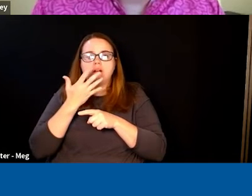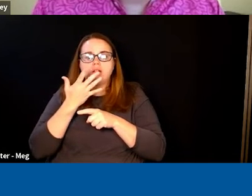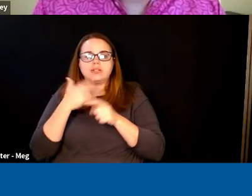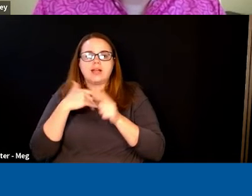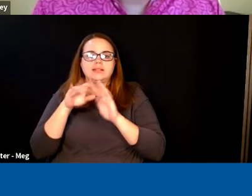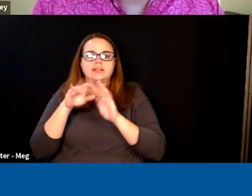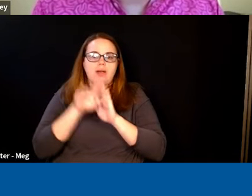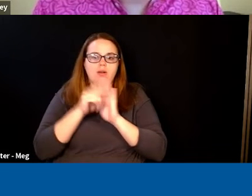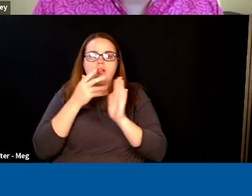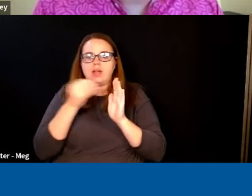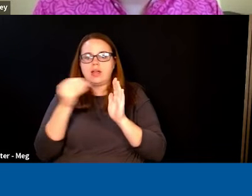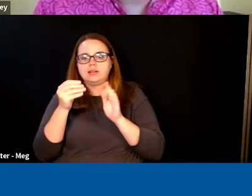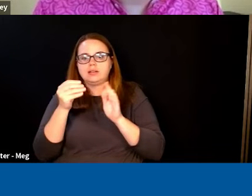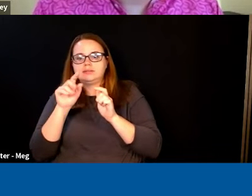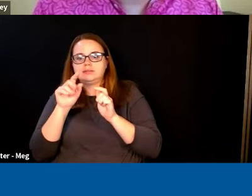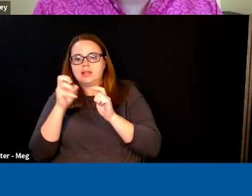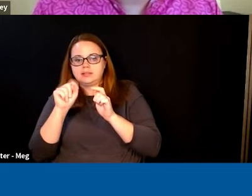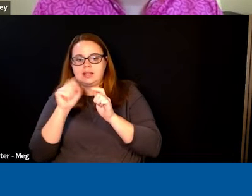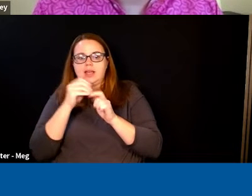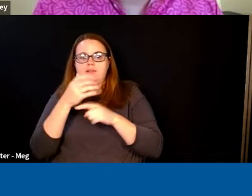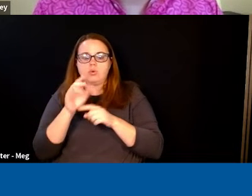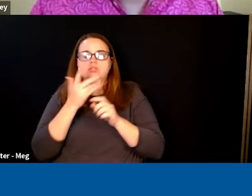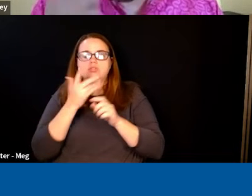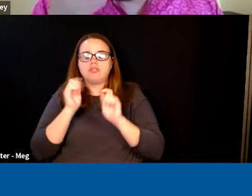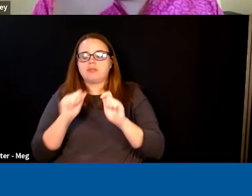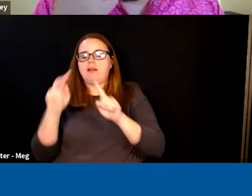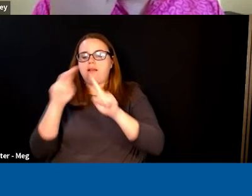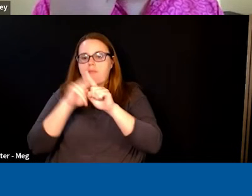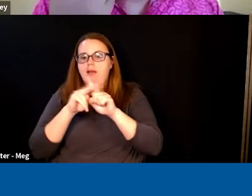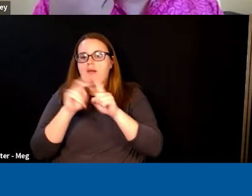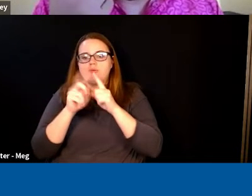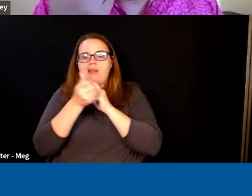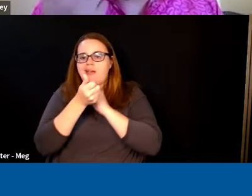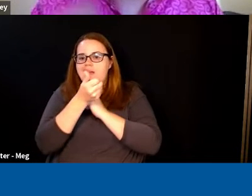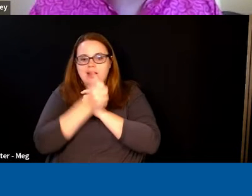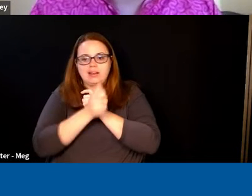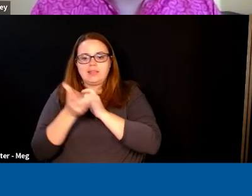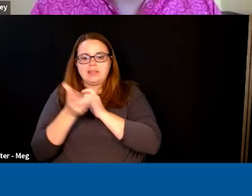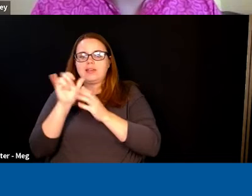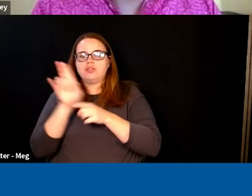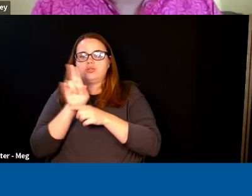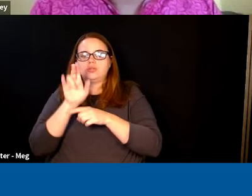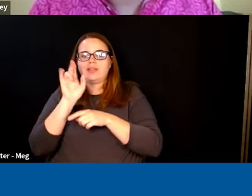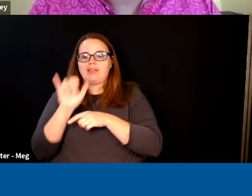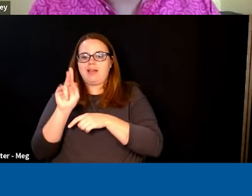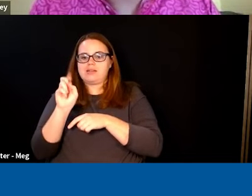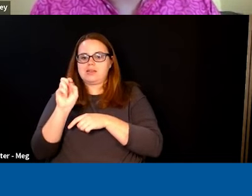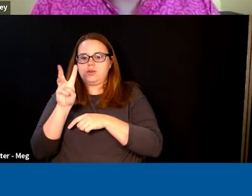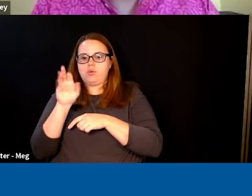and forced colors can apply to anything that you use this keyword and is not just consigned